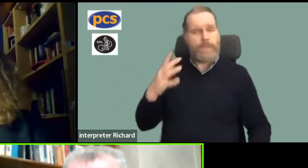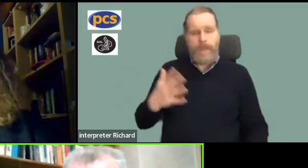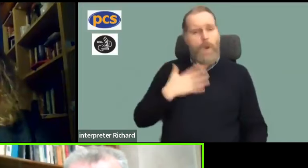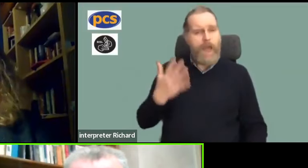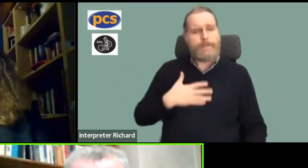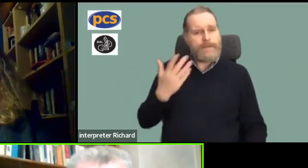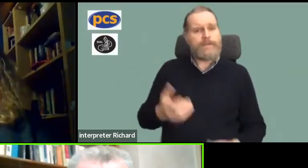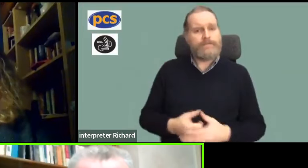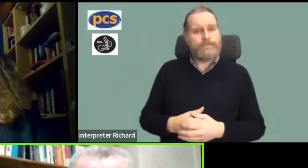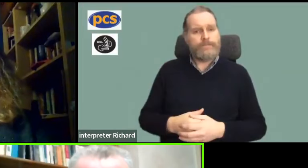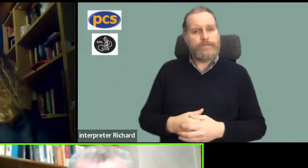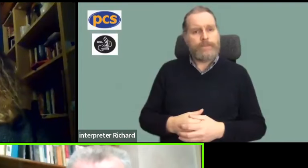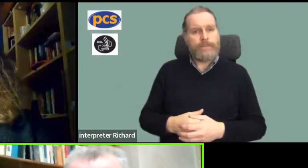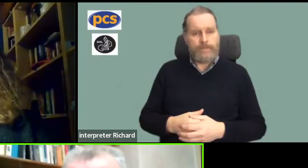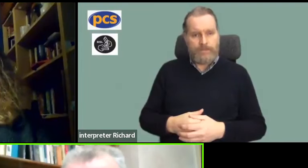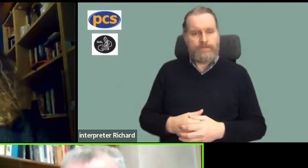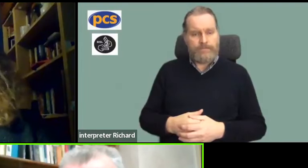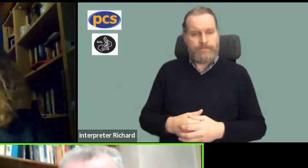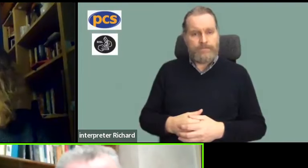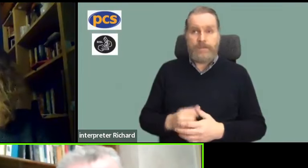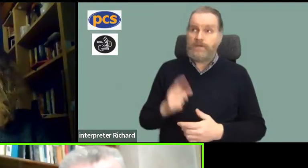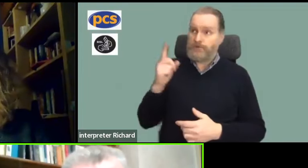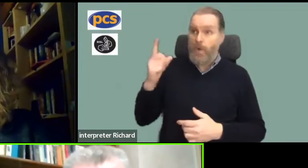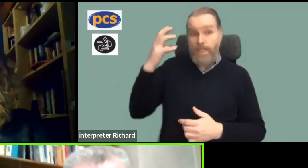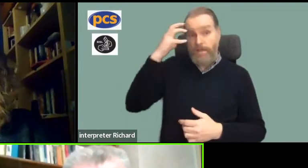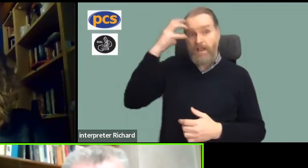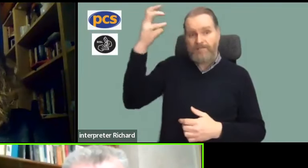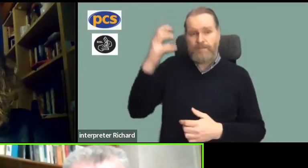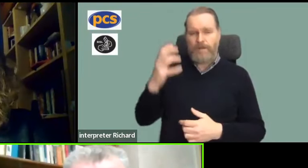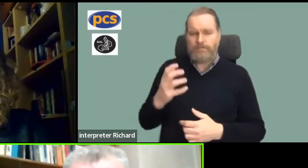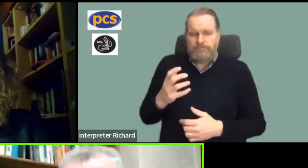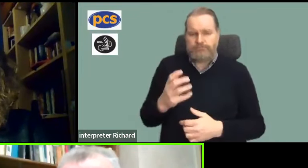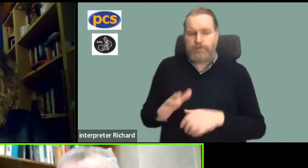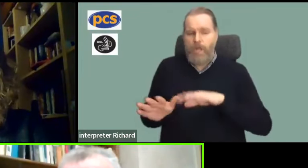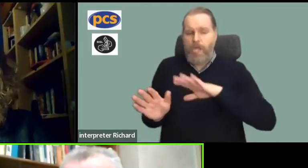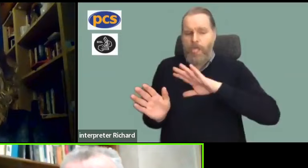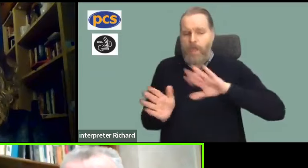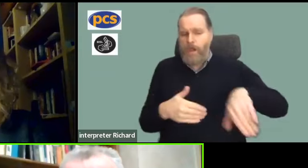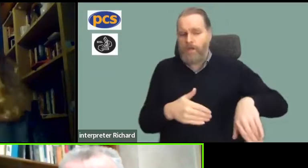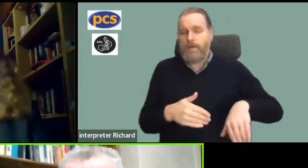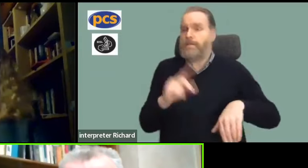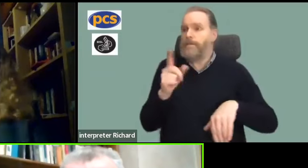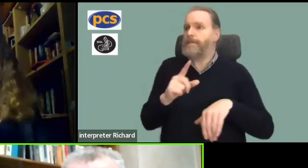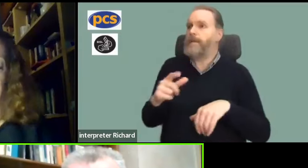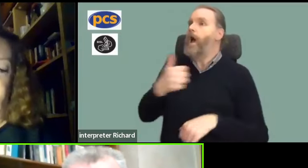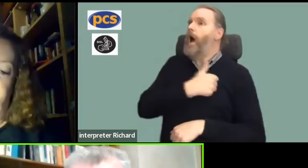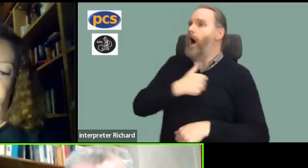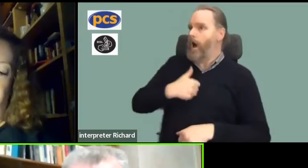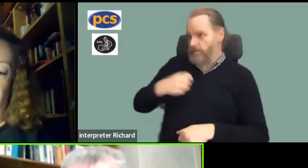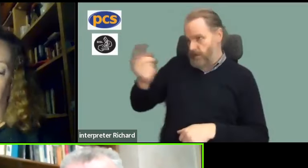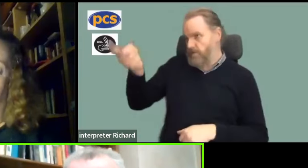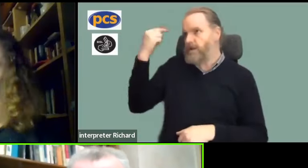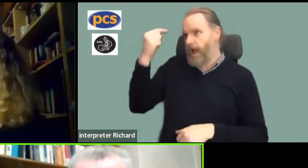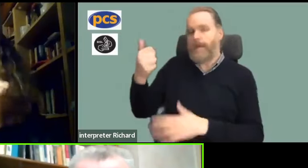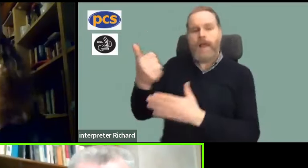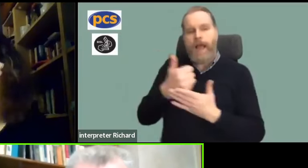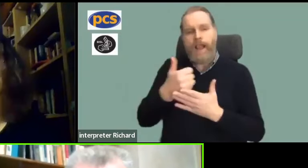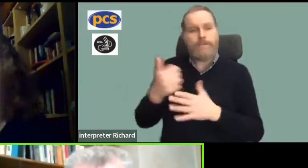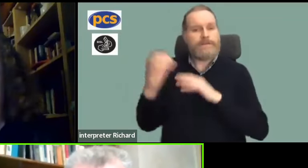cover for striking workers. Far from a ignoring us this time . they are trying to they are trying to make urgent blast ted sted preparations to try to paper over the crux